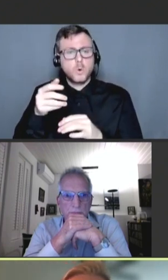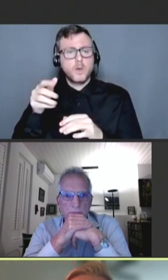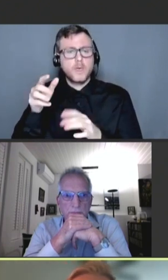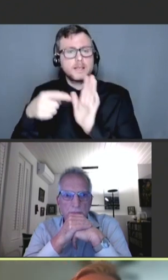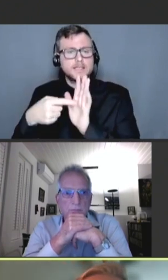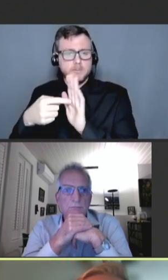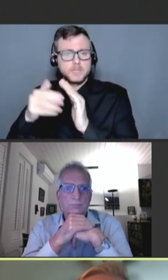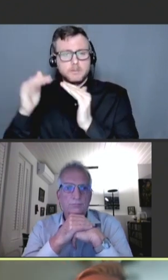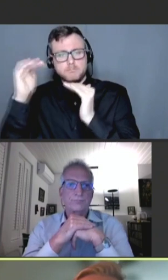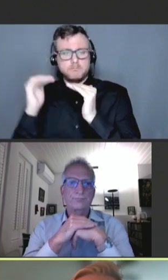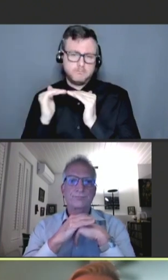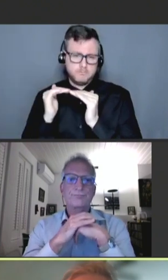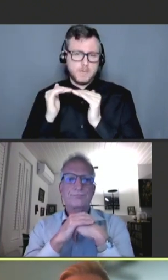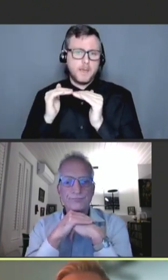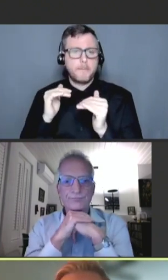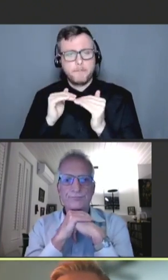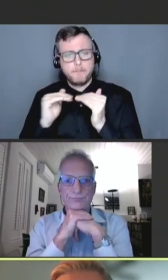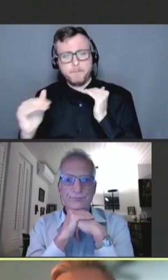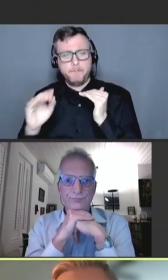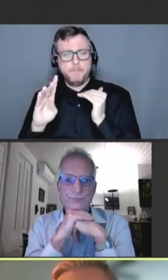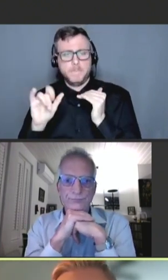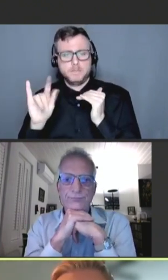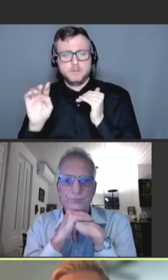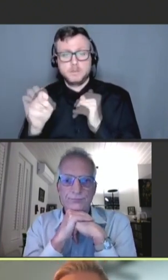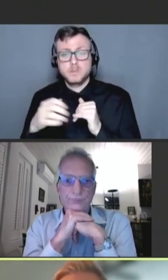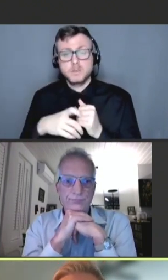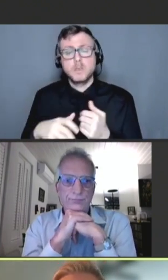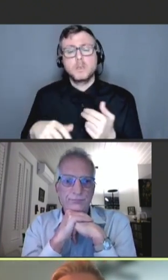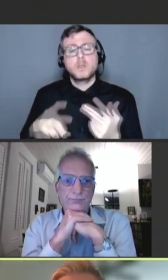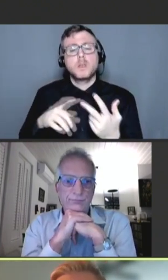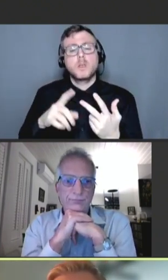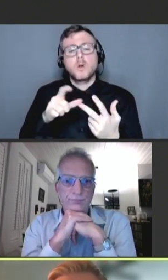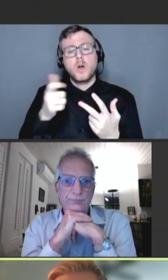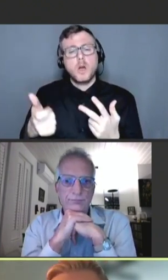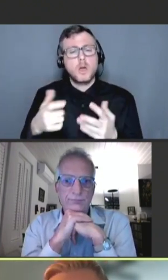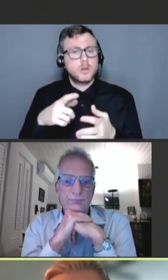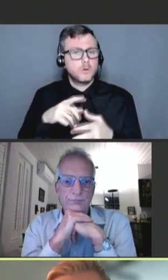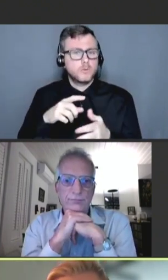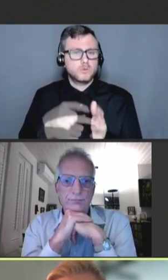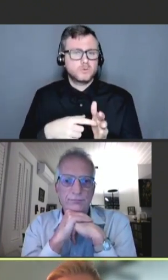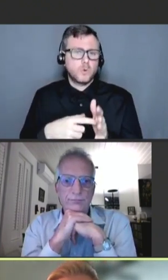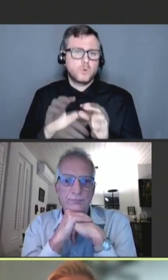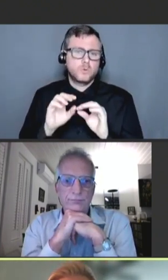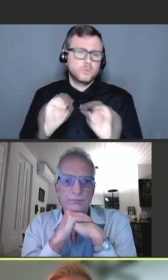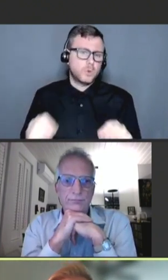four studies reported no change from Long-COVID symptoms in the majority of participants. One